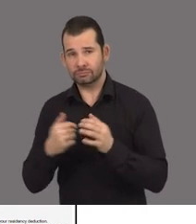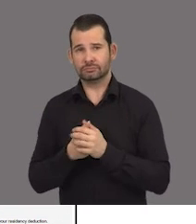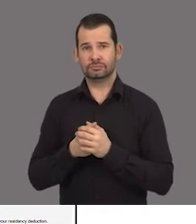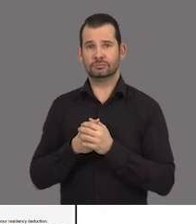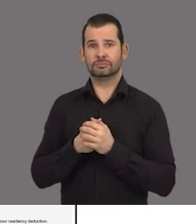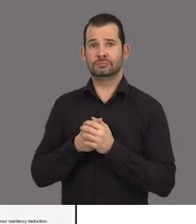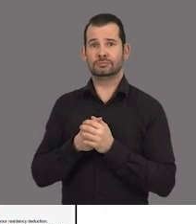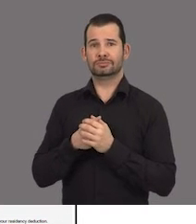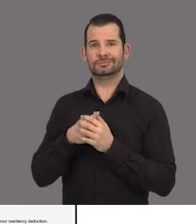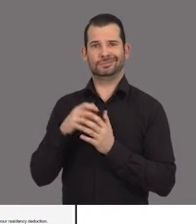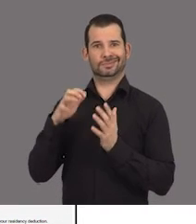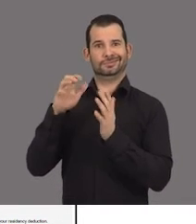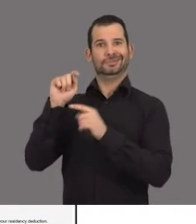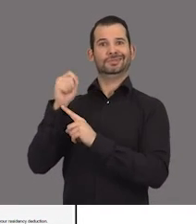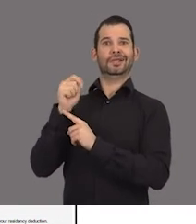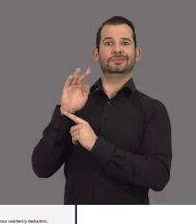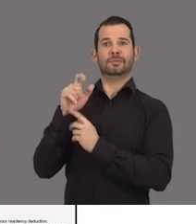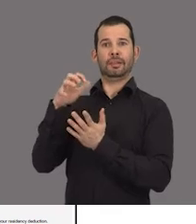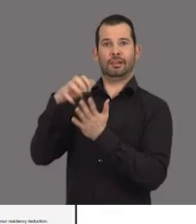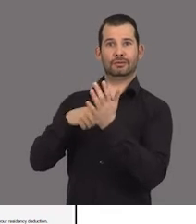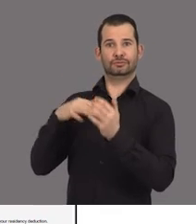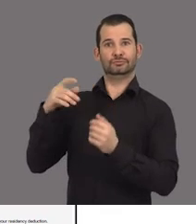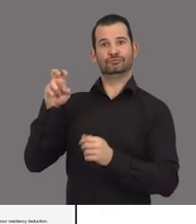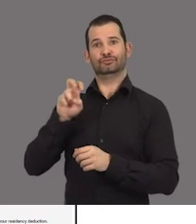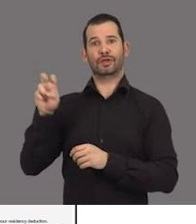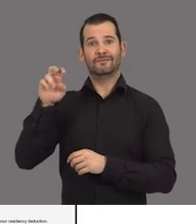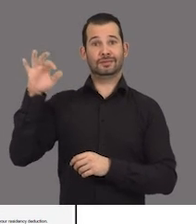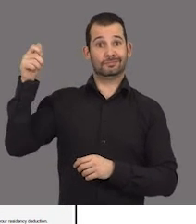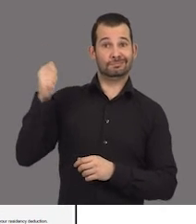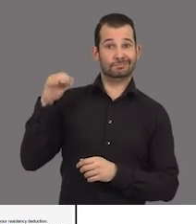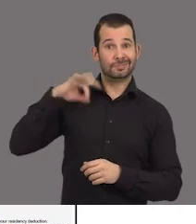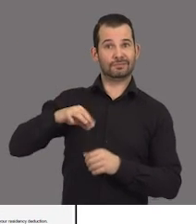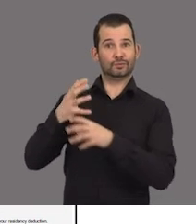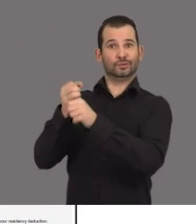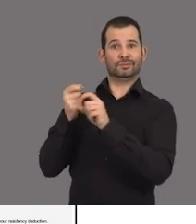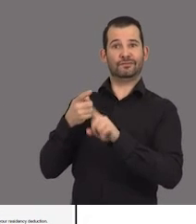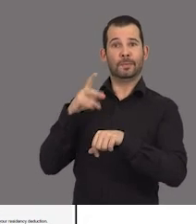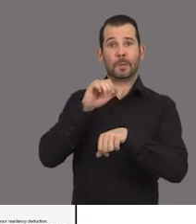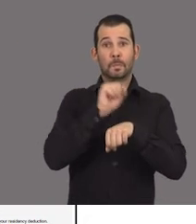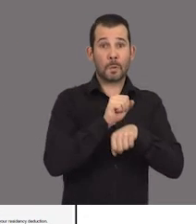the taxable travel benefits received from employment or the portion of the